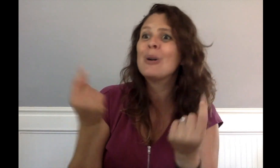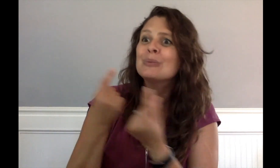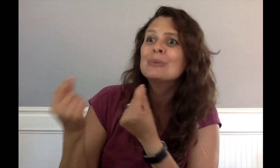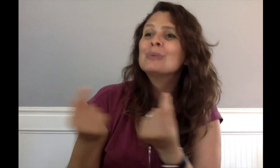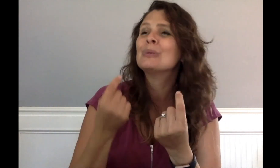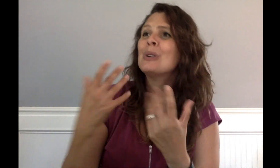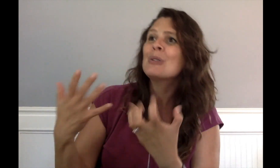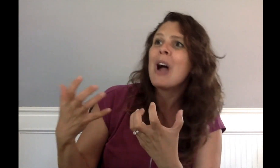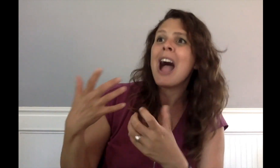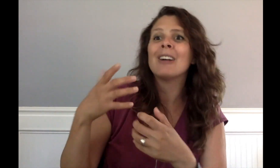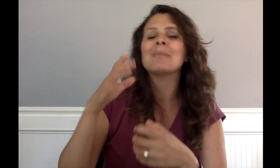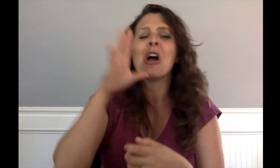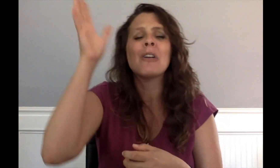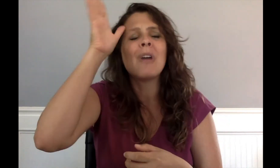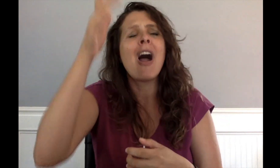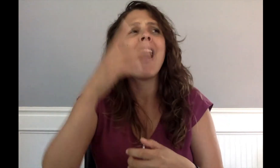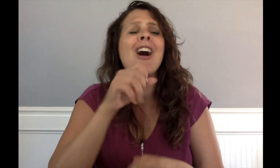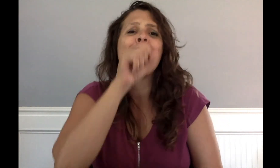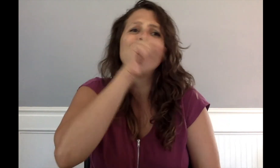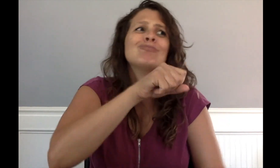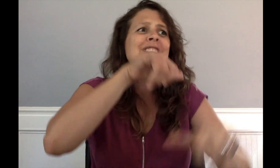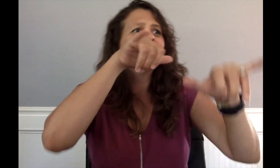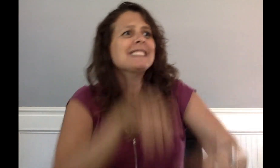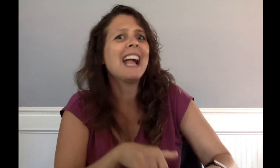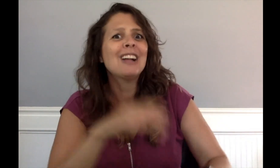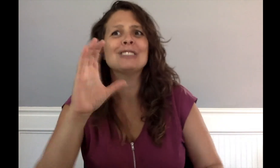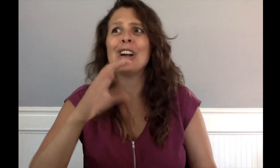his grandparents to care about him and want him to